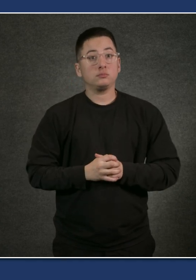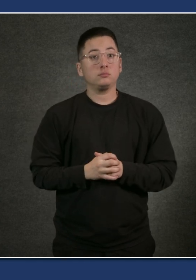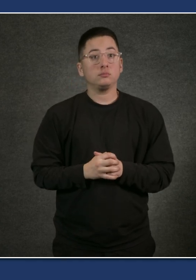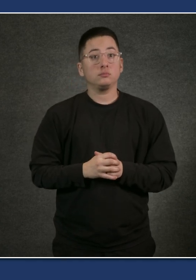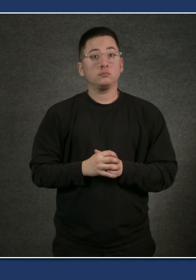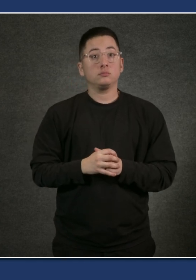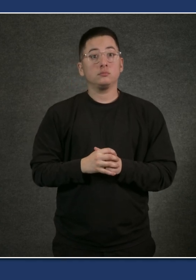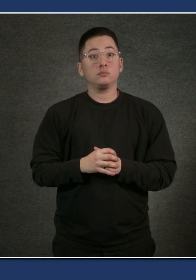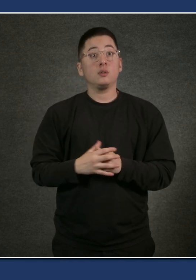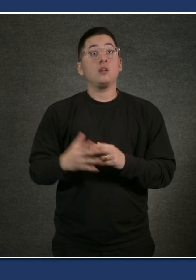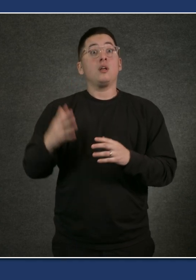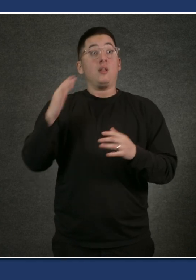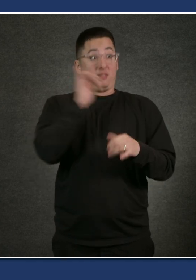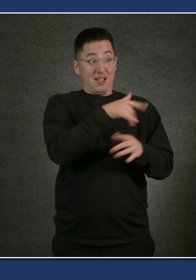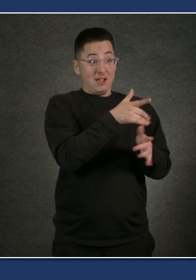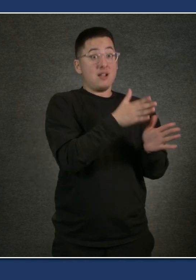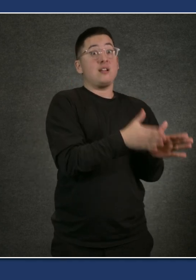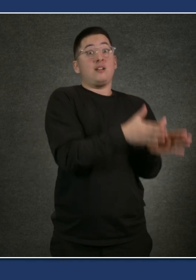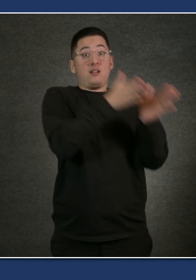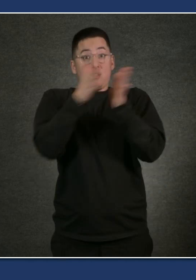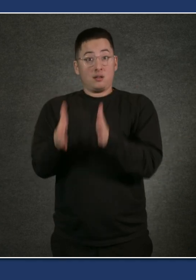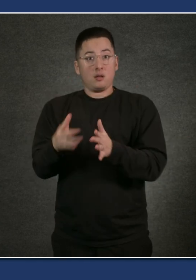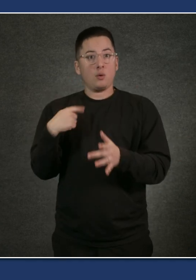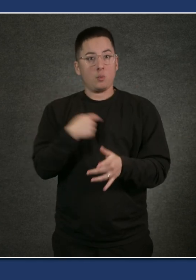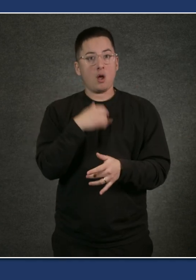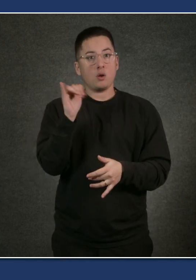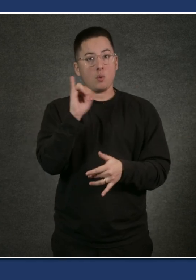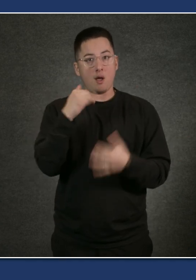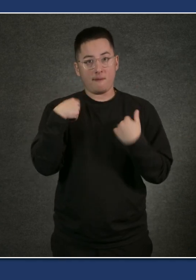On top of this, we carry the mental burden